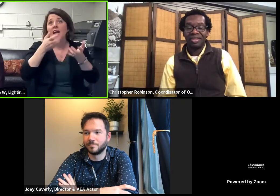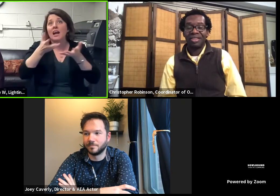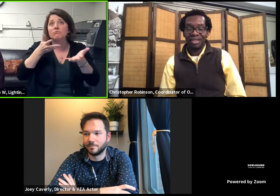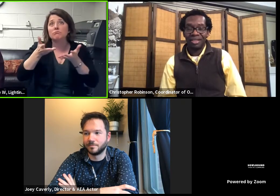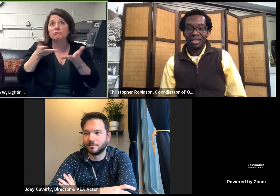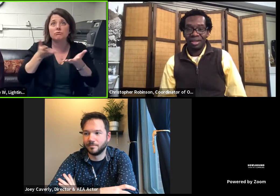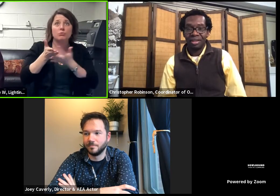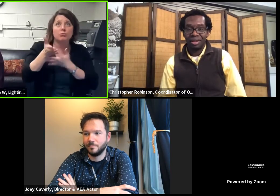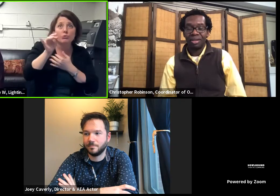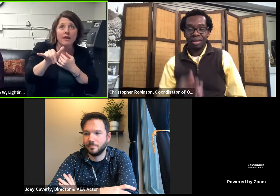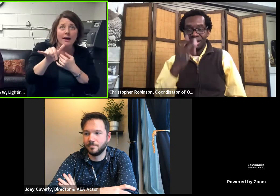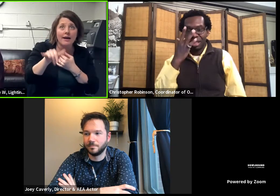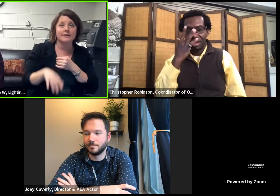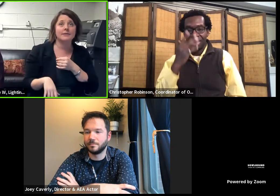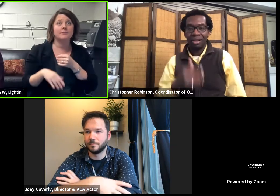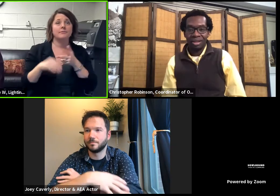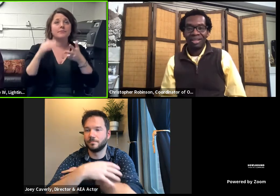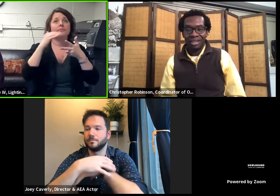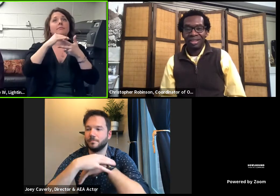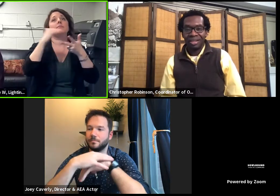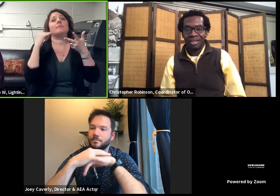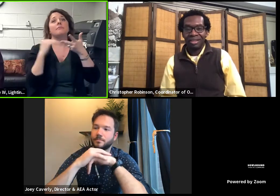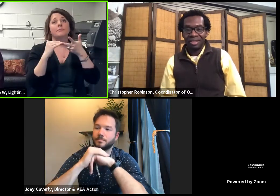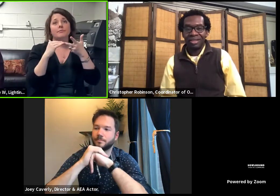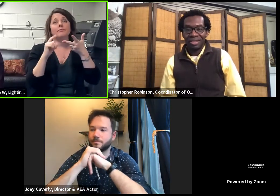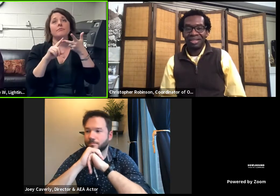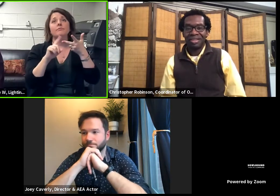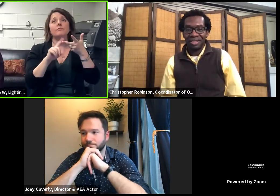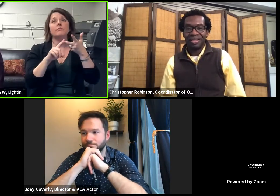Or FaceTime to do a video call.